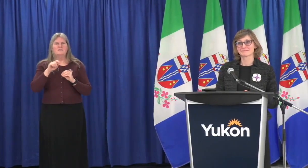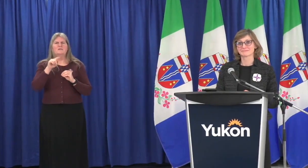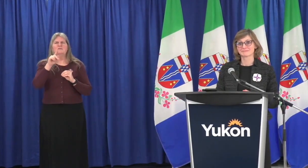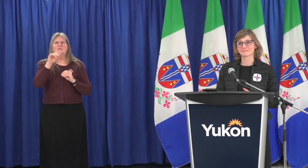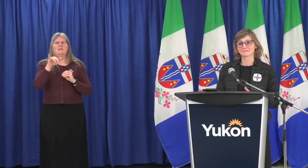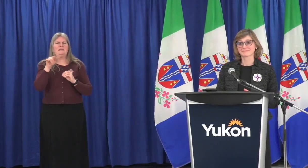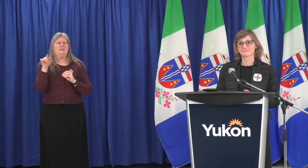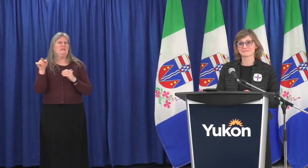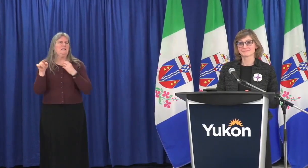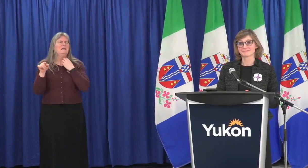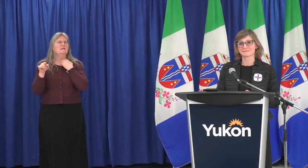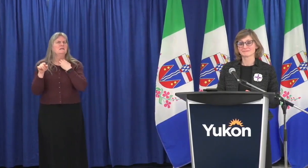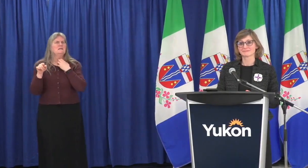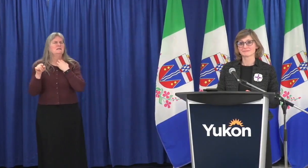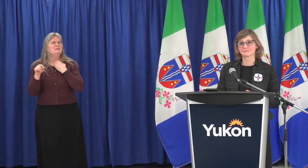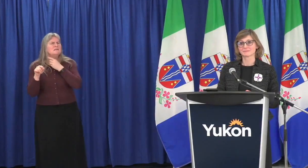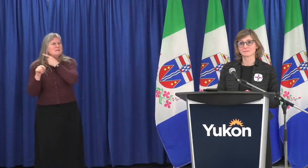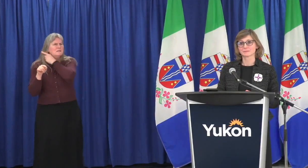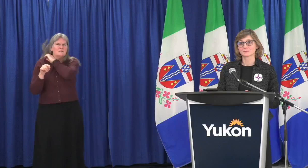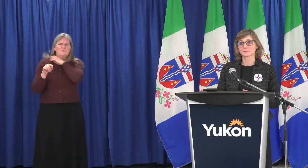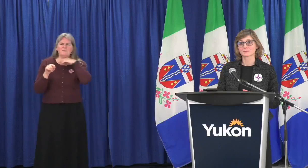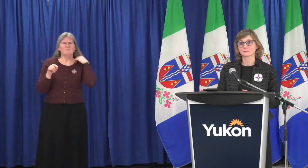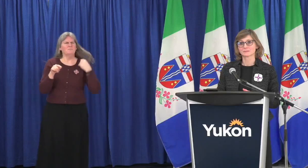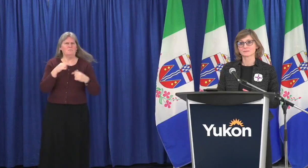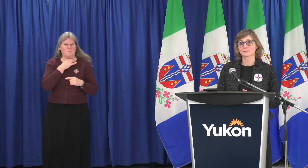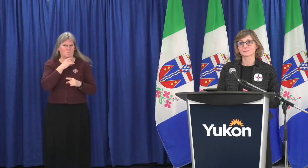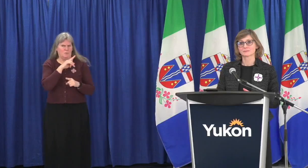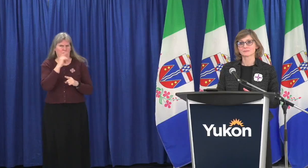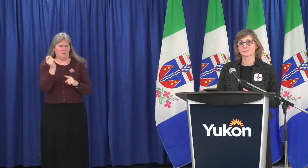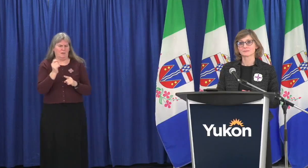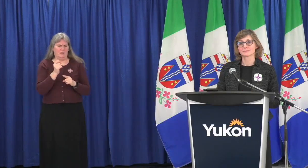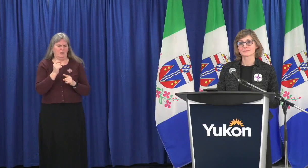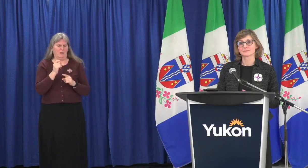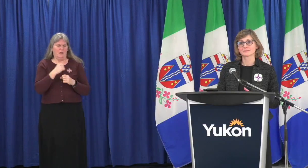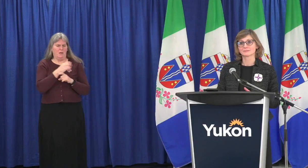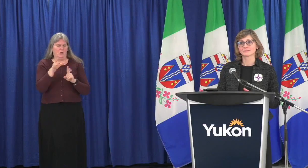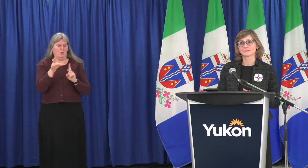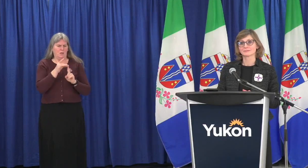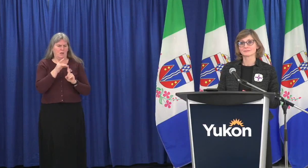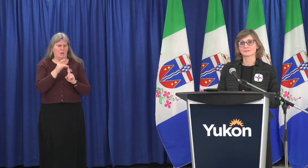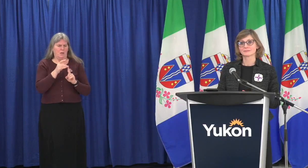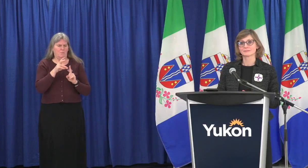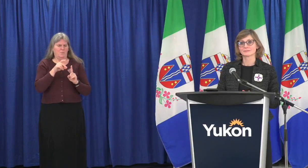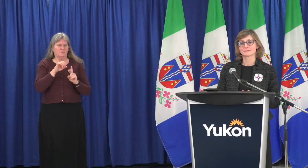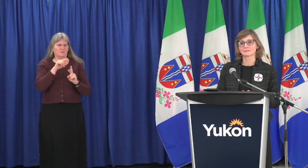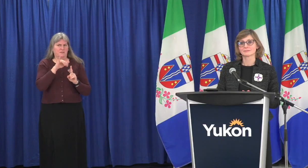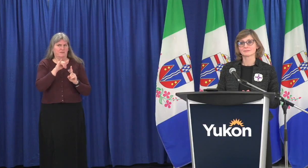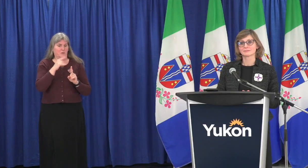an idea of where we are. Do we expect case positivity with Omicron to go back down to 5%?